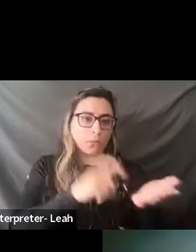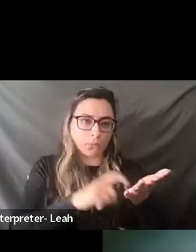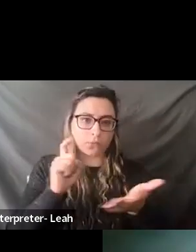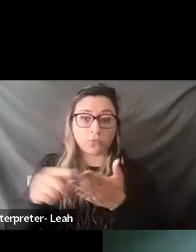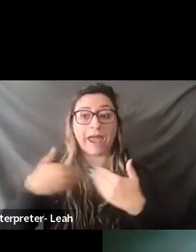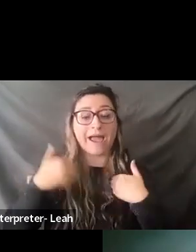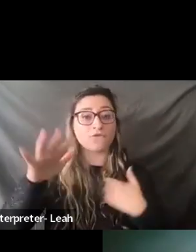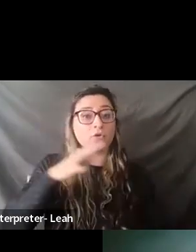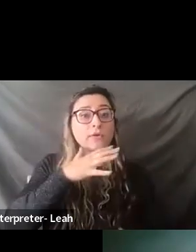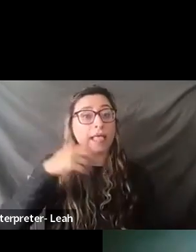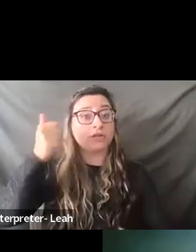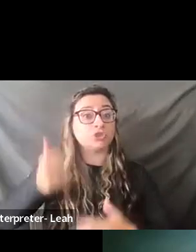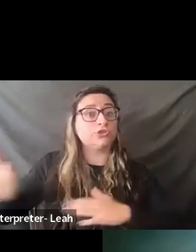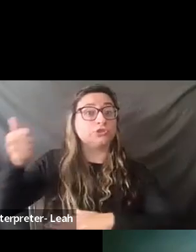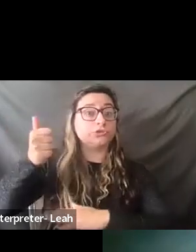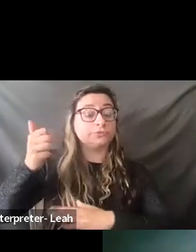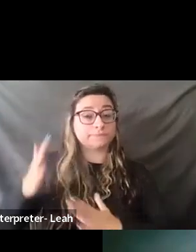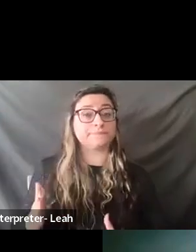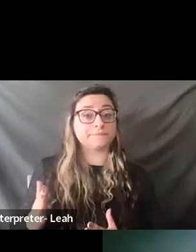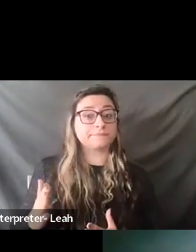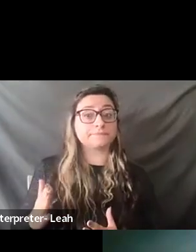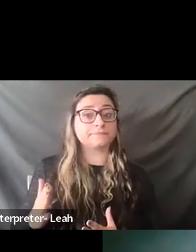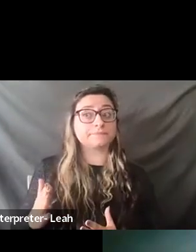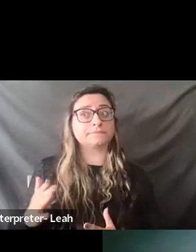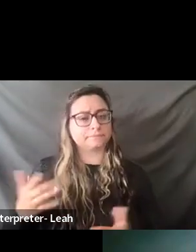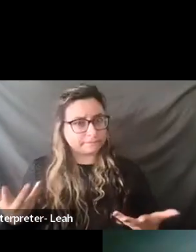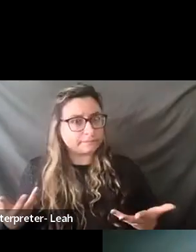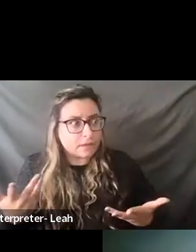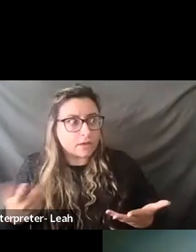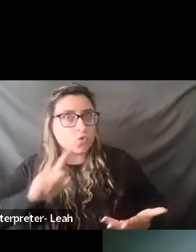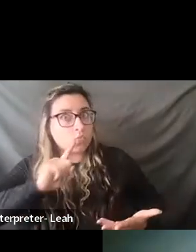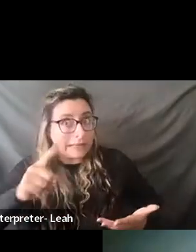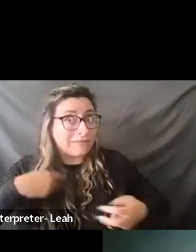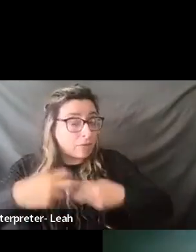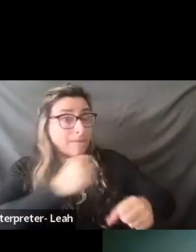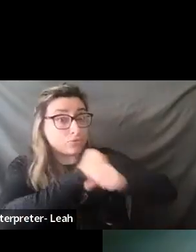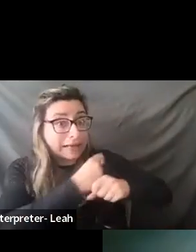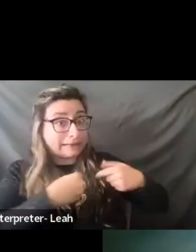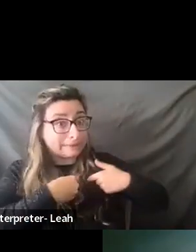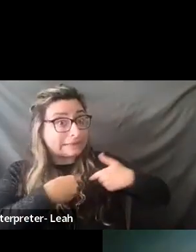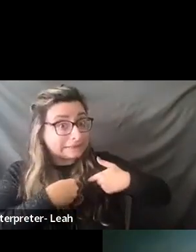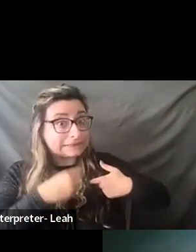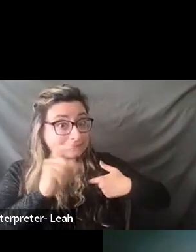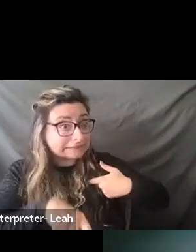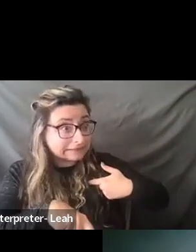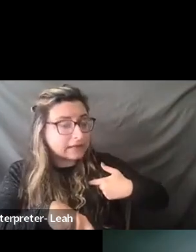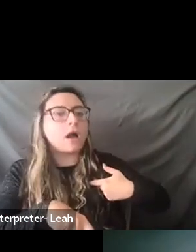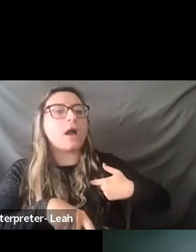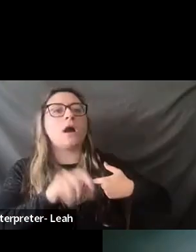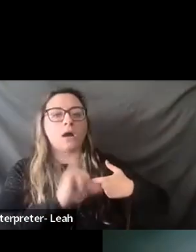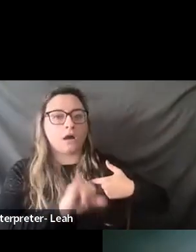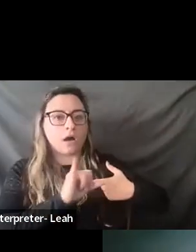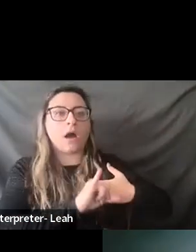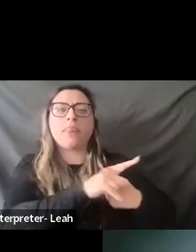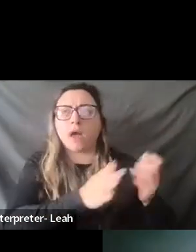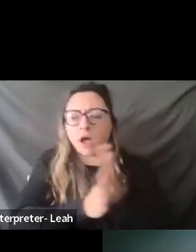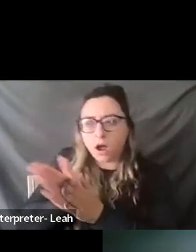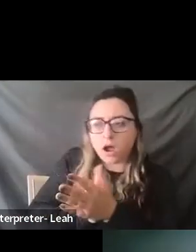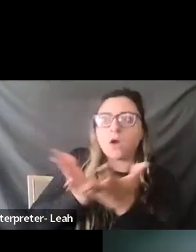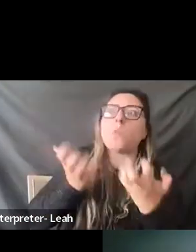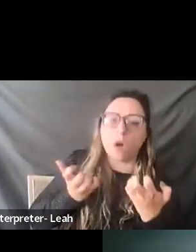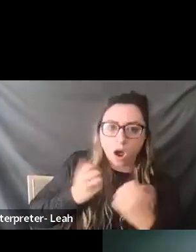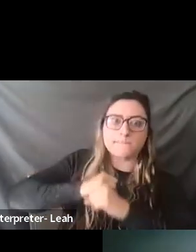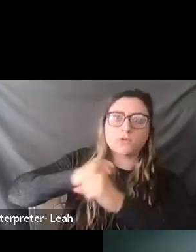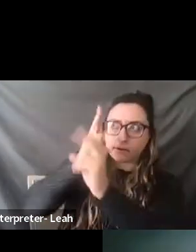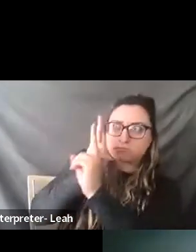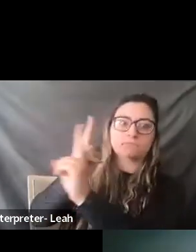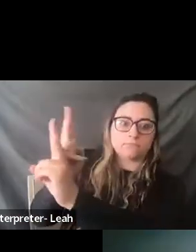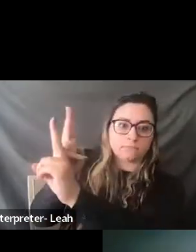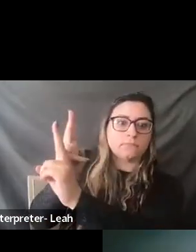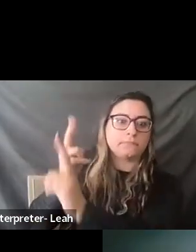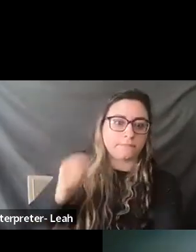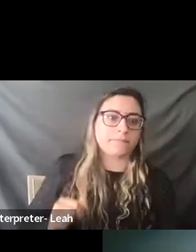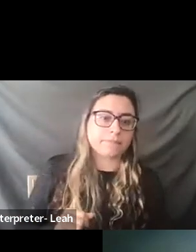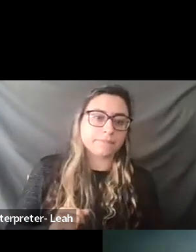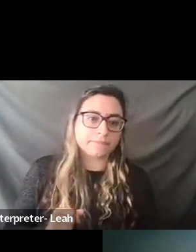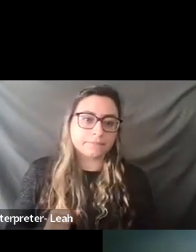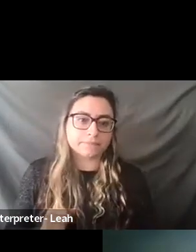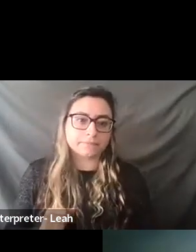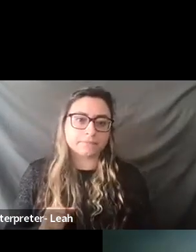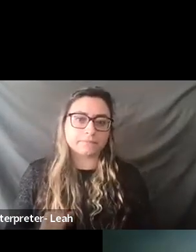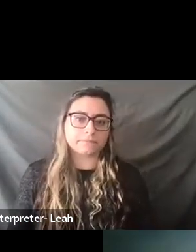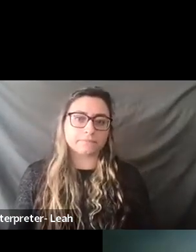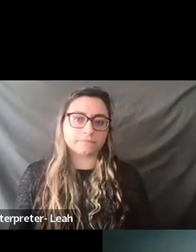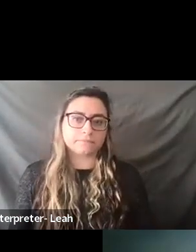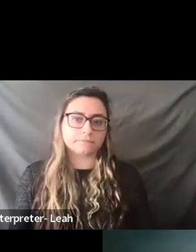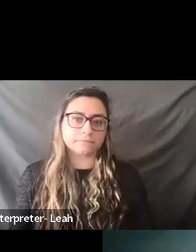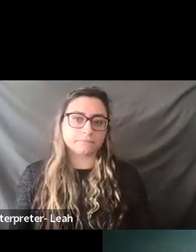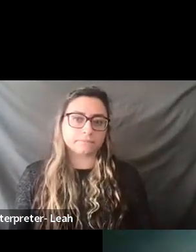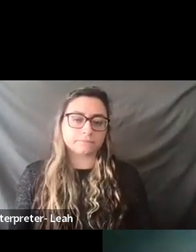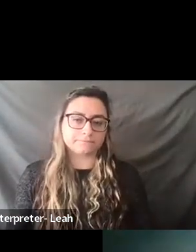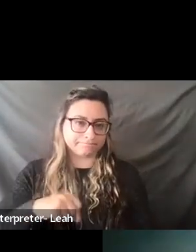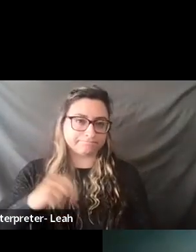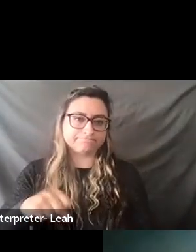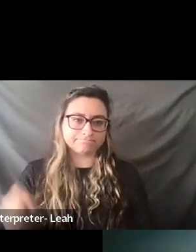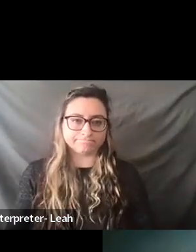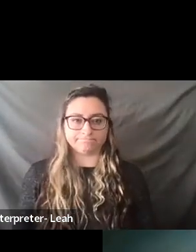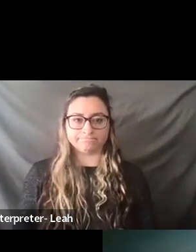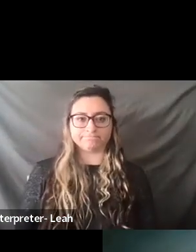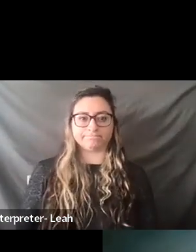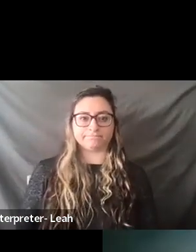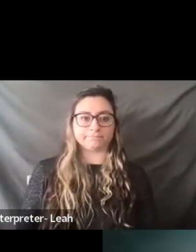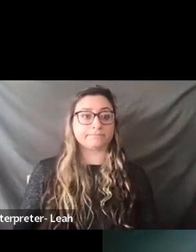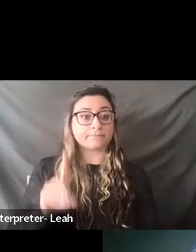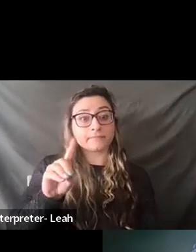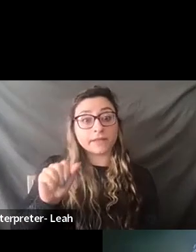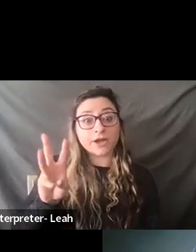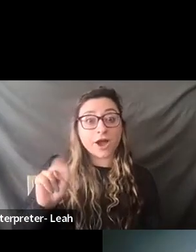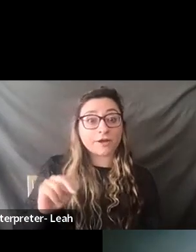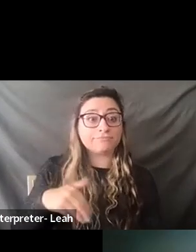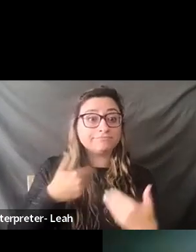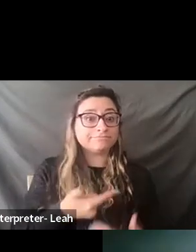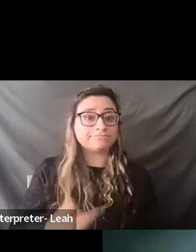You did, yes.